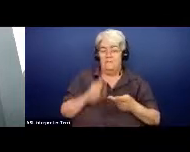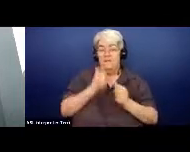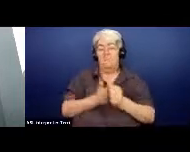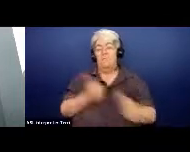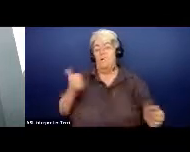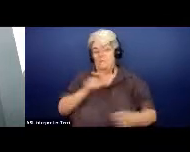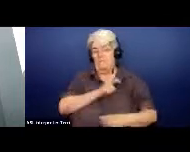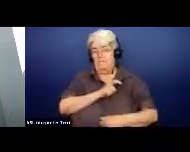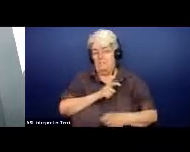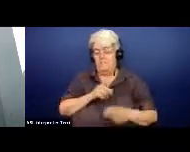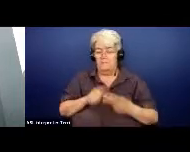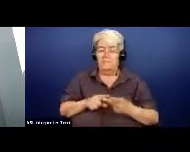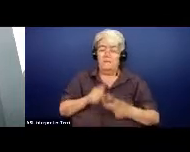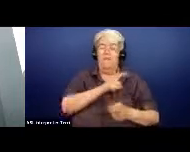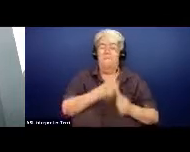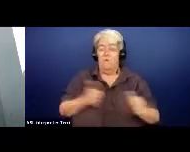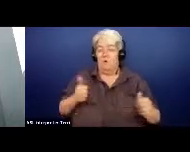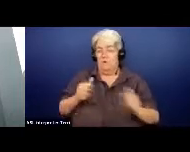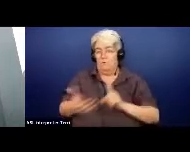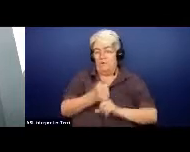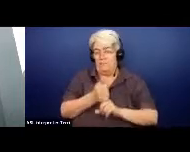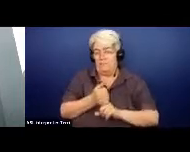and arrest. An example of this